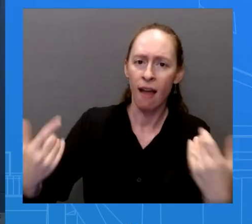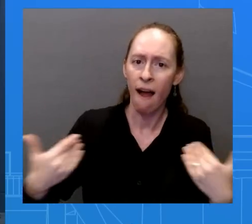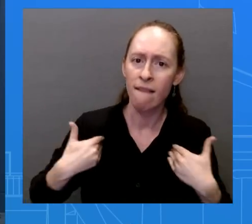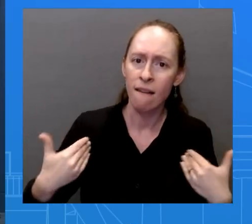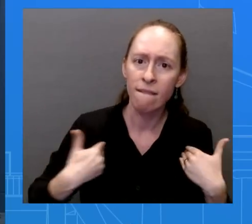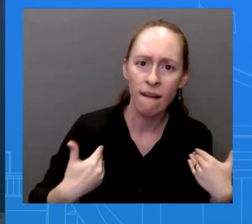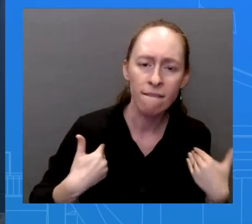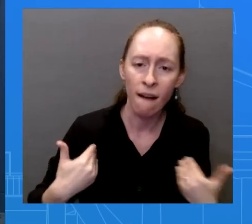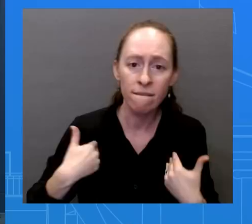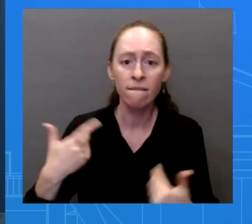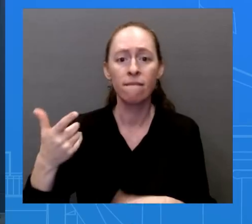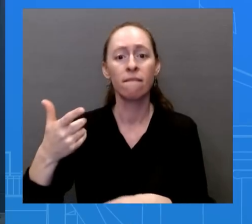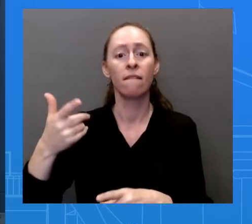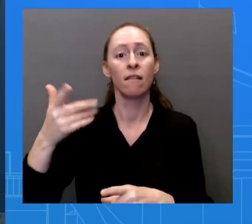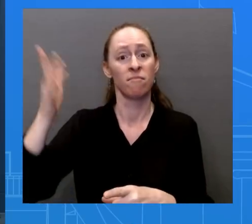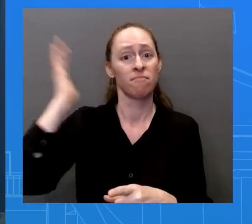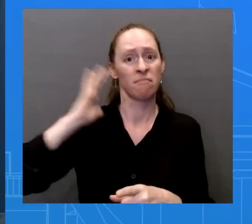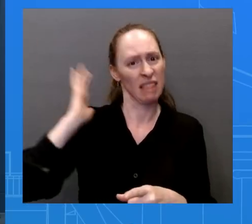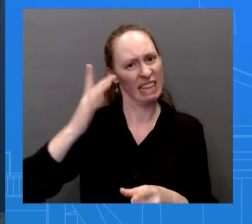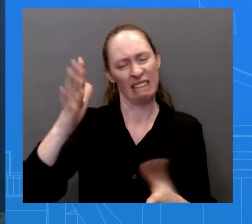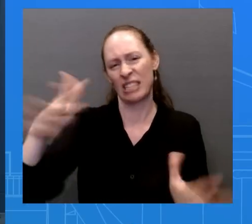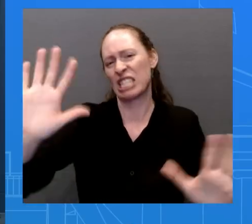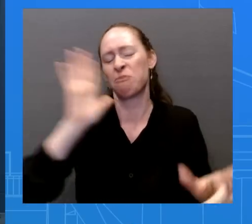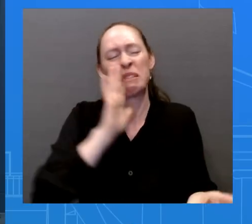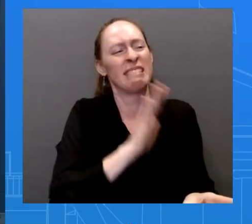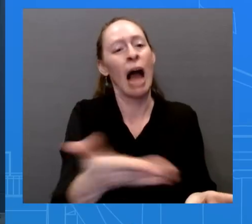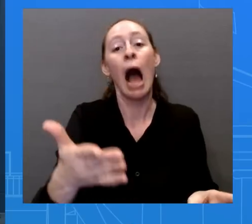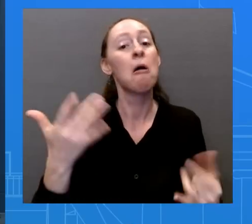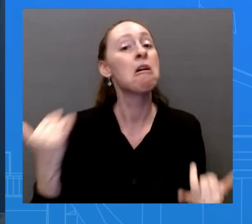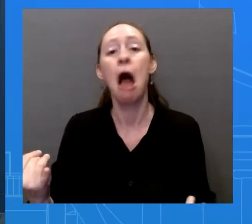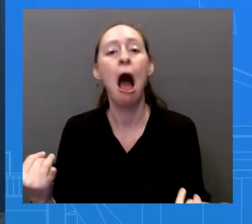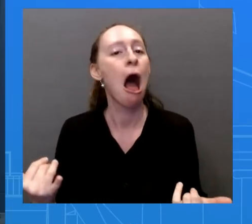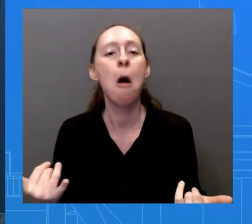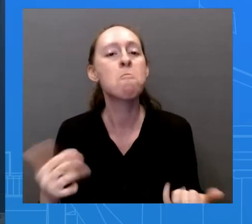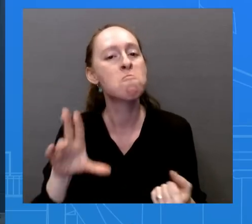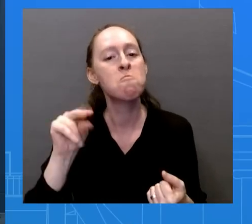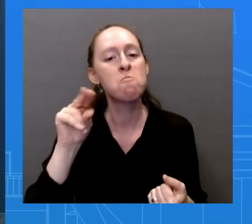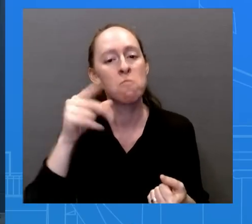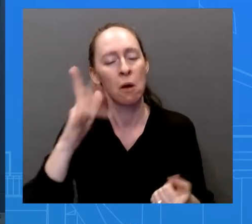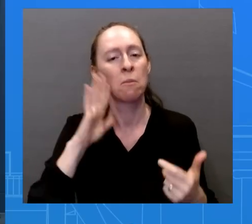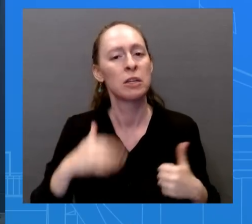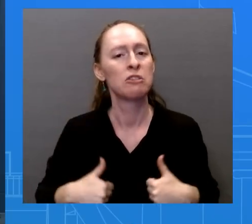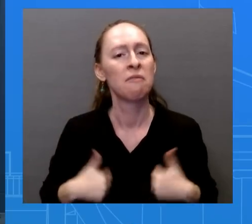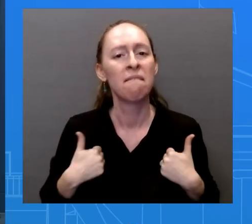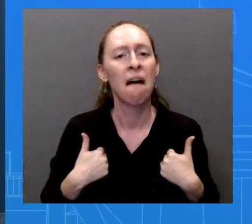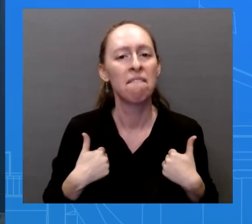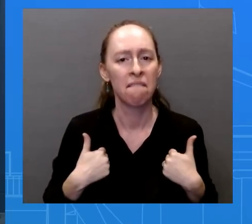I really think that is remarkable progress. And as a nation, we are clearly in a much better place as well. Right?